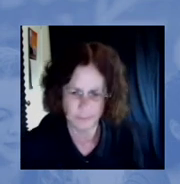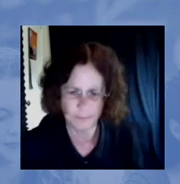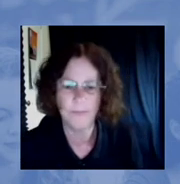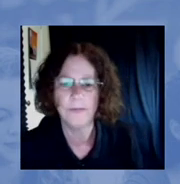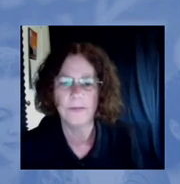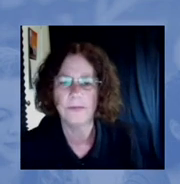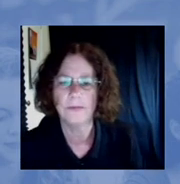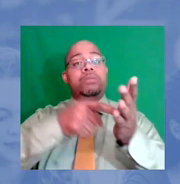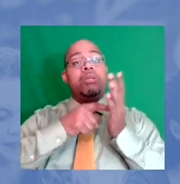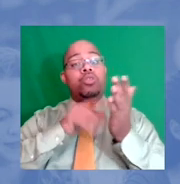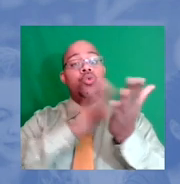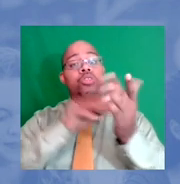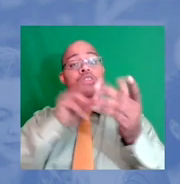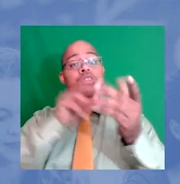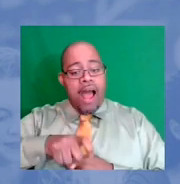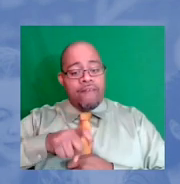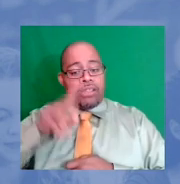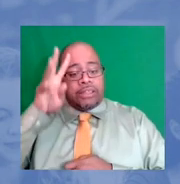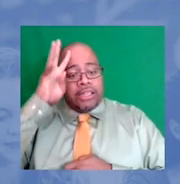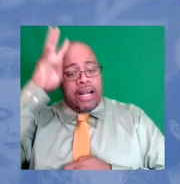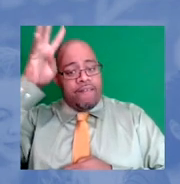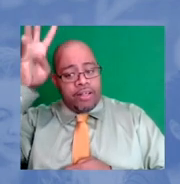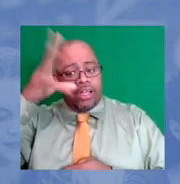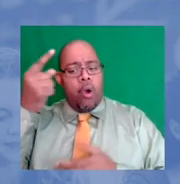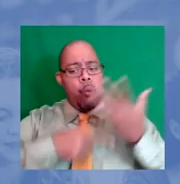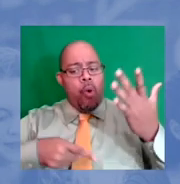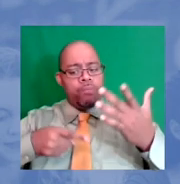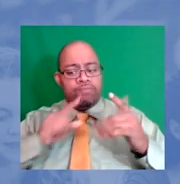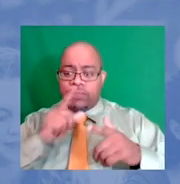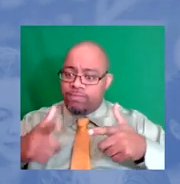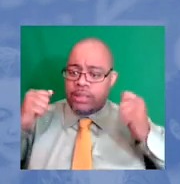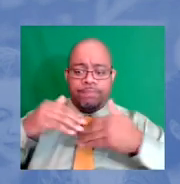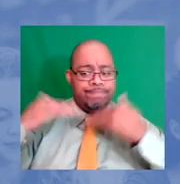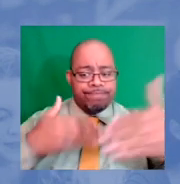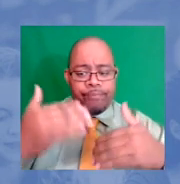HAD TO INNOVATE AND INNOVATE AT WARP SPEED. AND SO NOW WE'RE RETURNING TO SCHOOL BUILDINGS